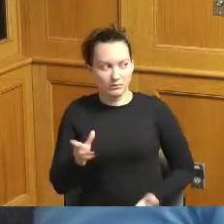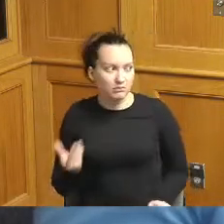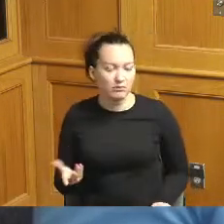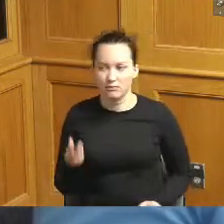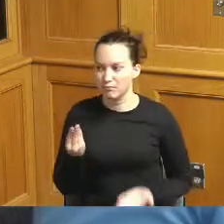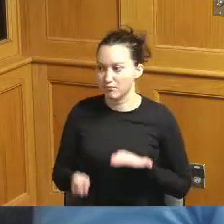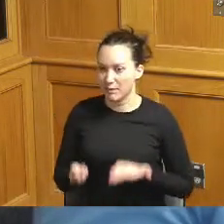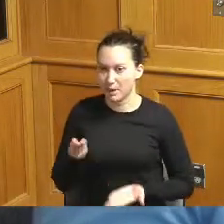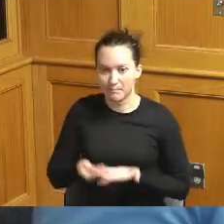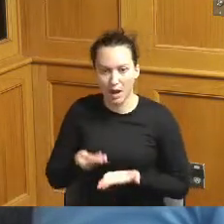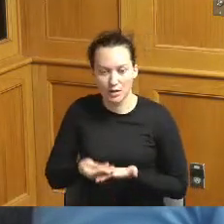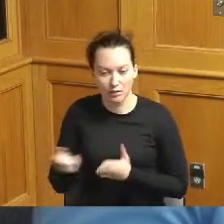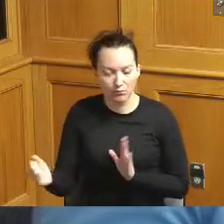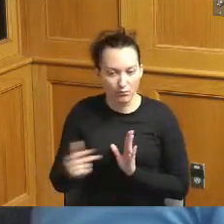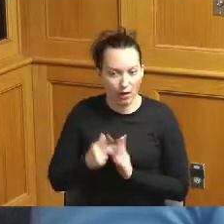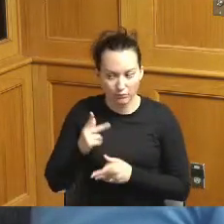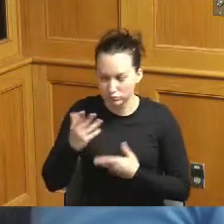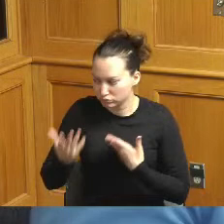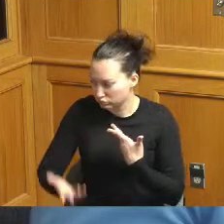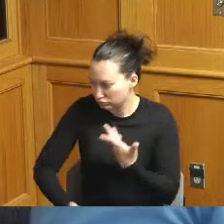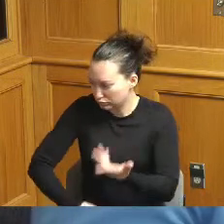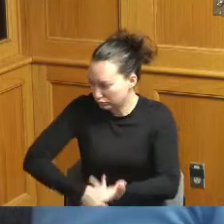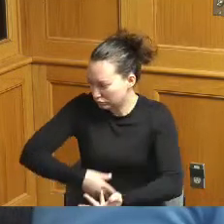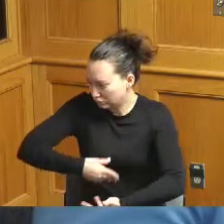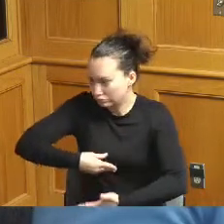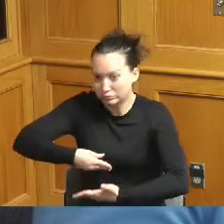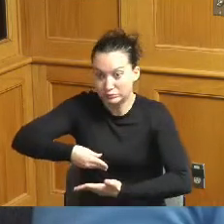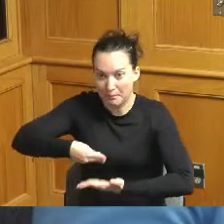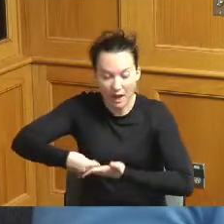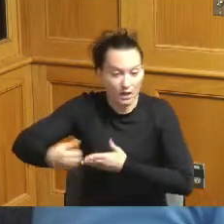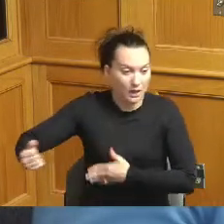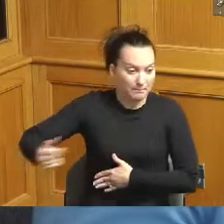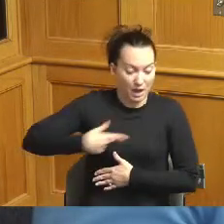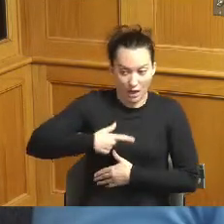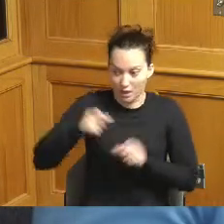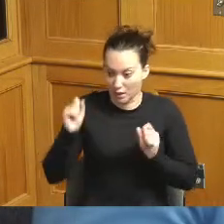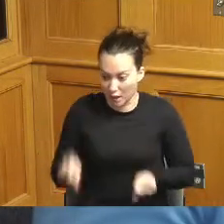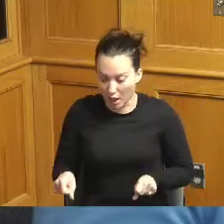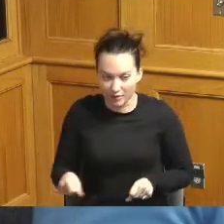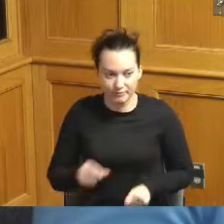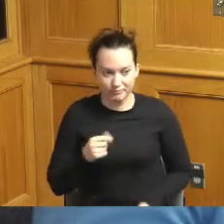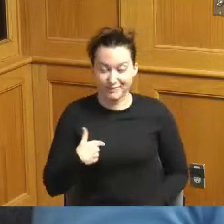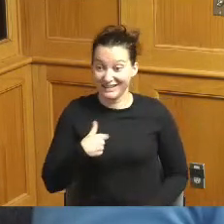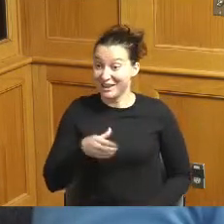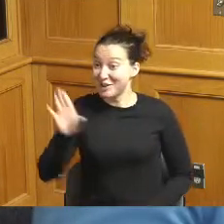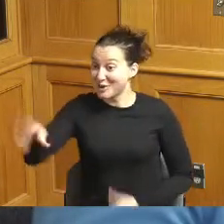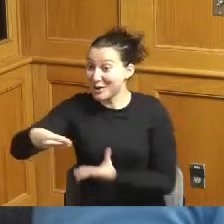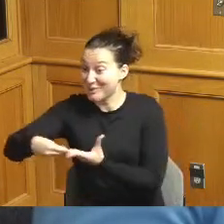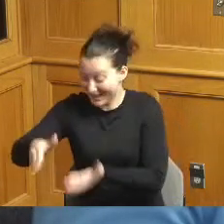might need some type of refund that comes back to them if we're not spending this because this is a